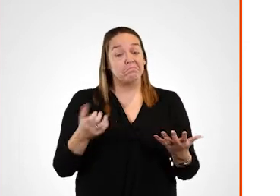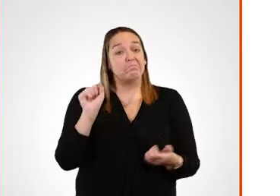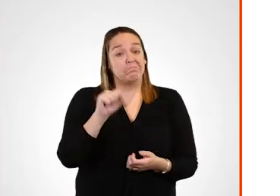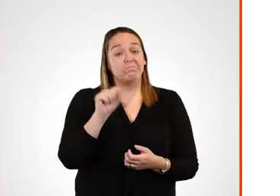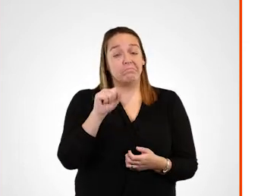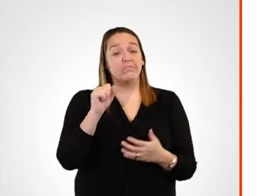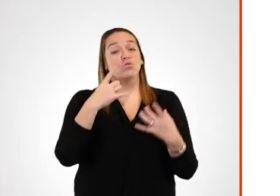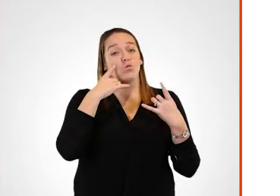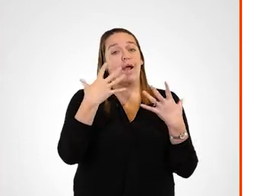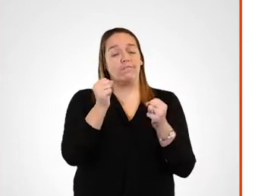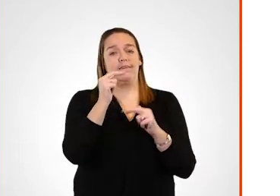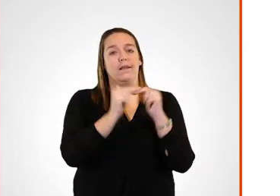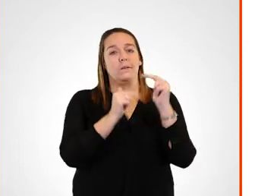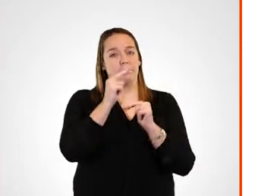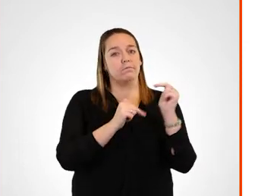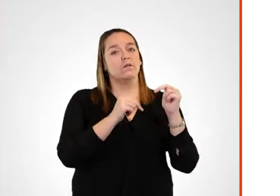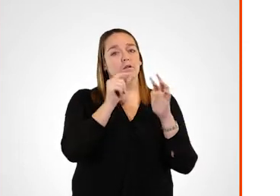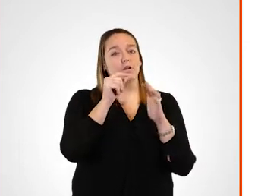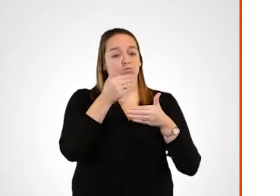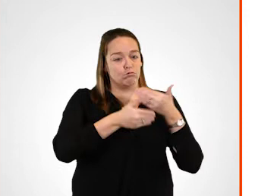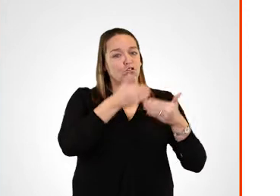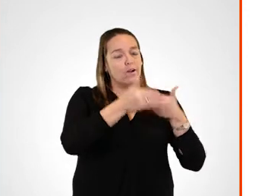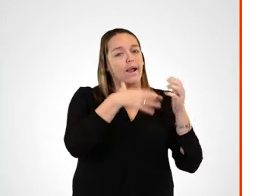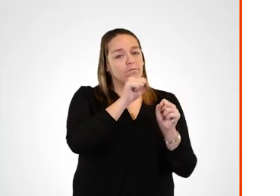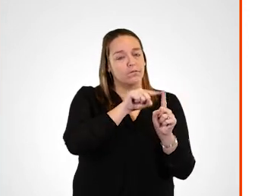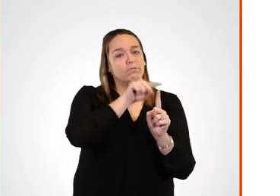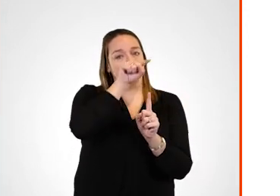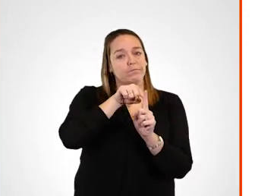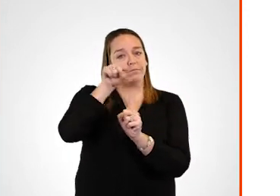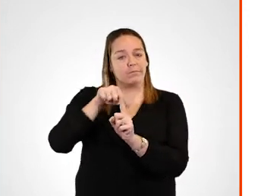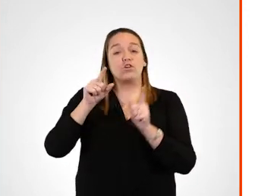they show developmental progression in that early sounds are produced